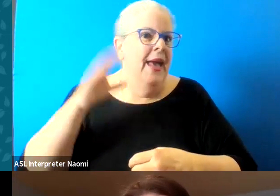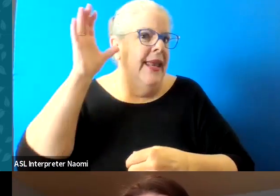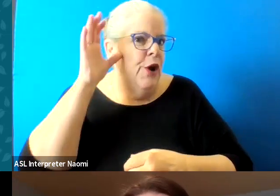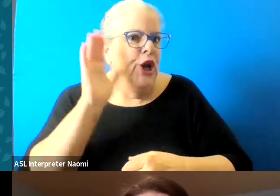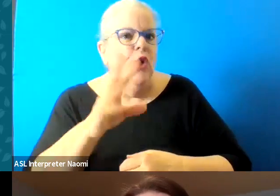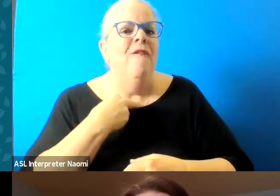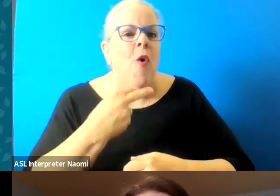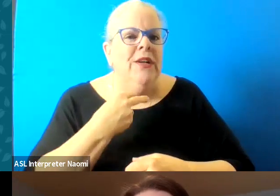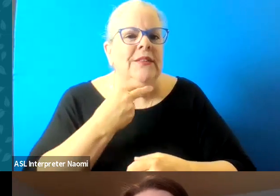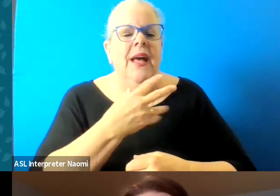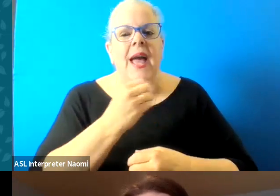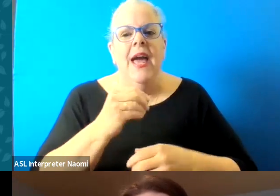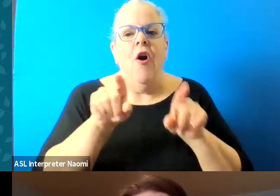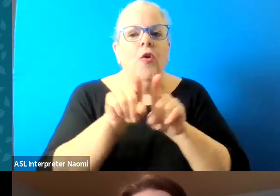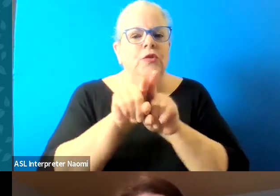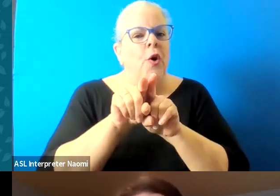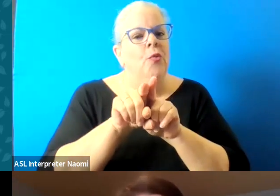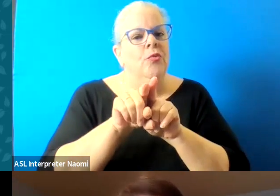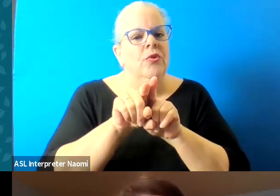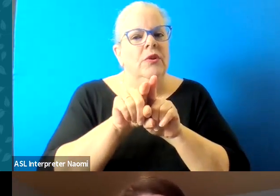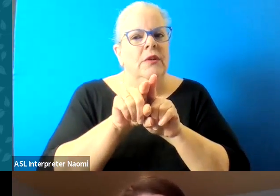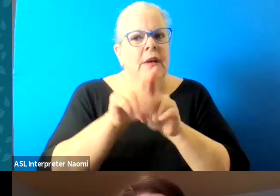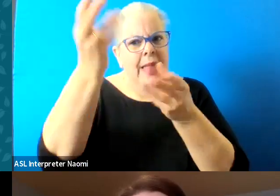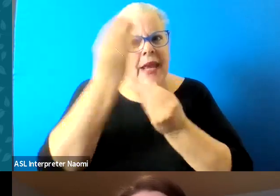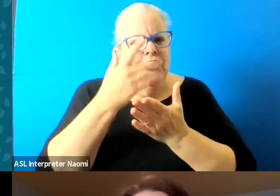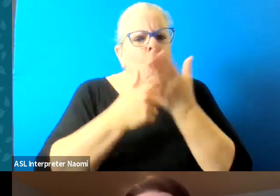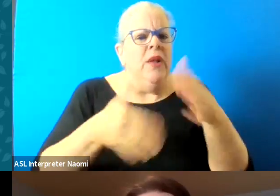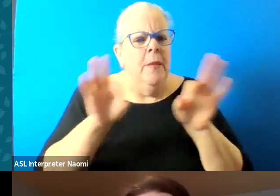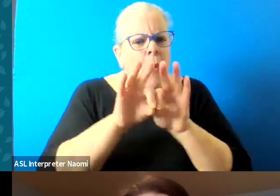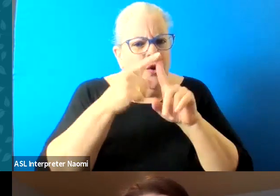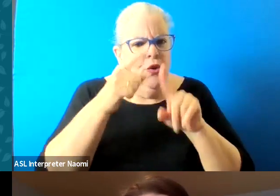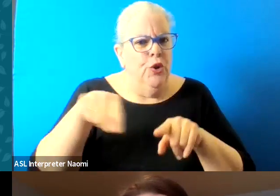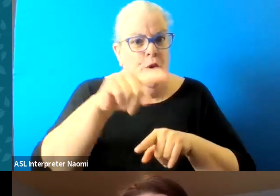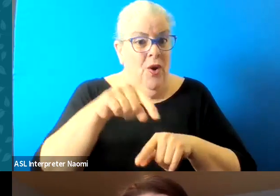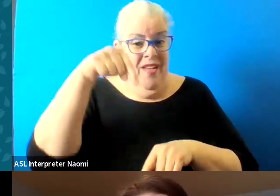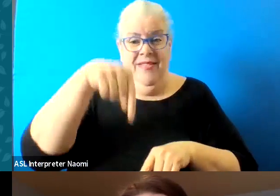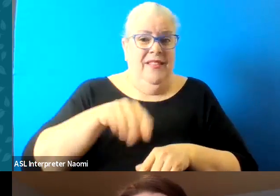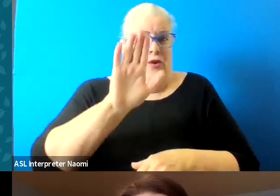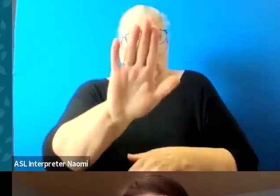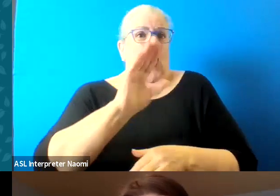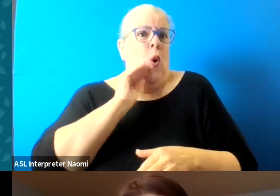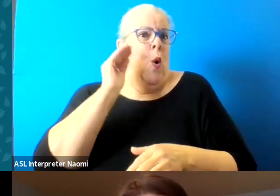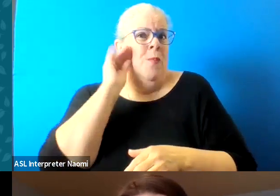and for letting us know what's important to you. This is your home just as much as it is anyone else's.